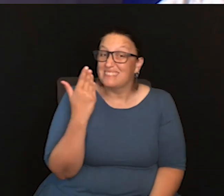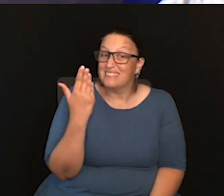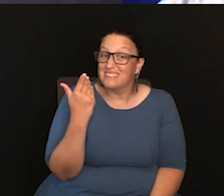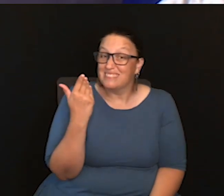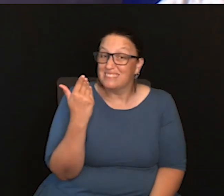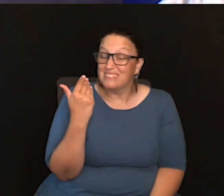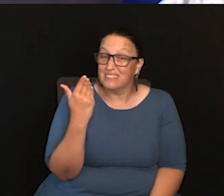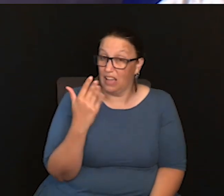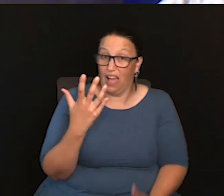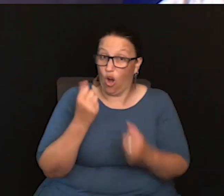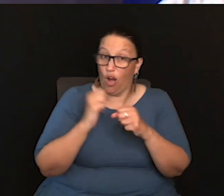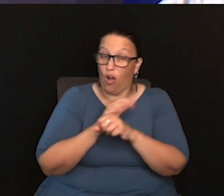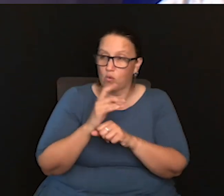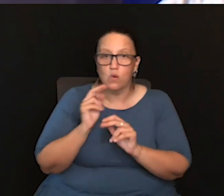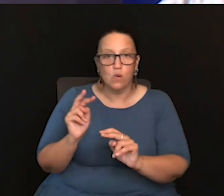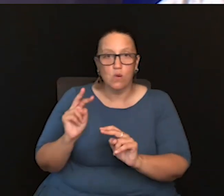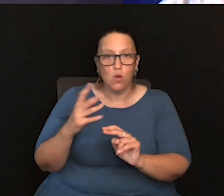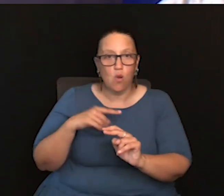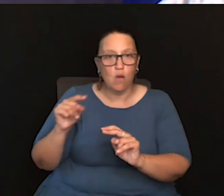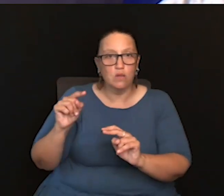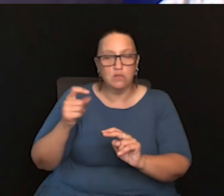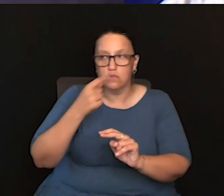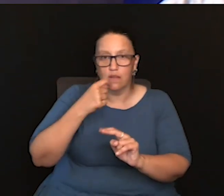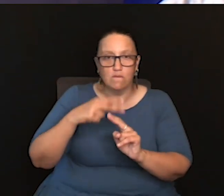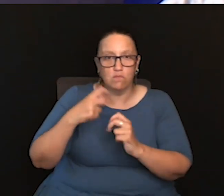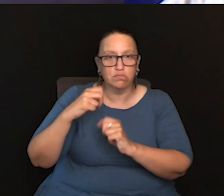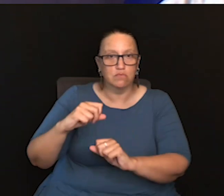who will be taking a close interest in these treatments,